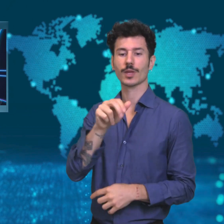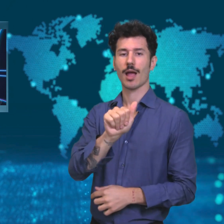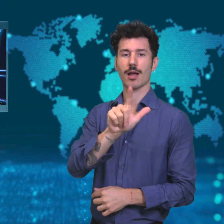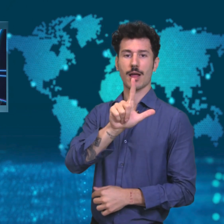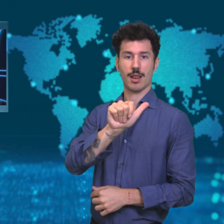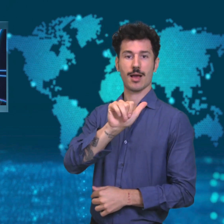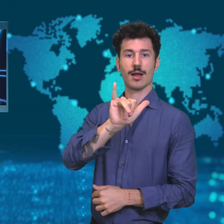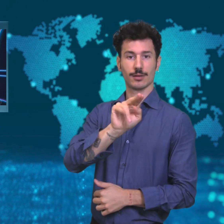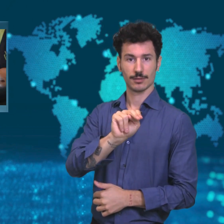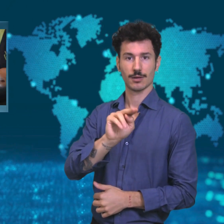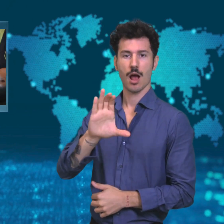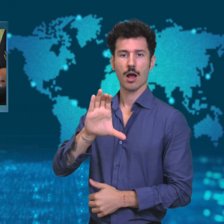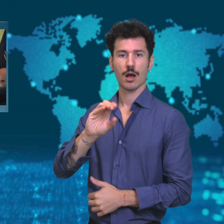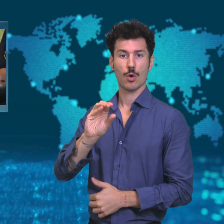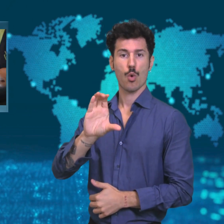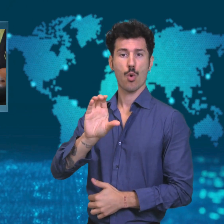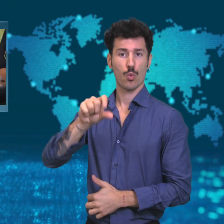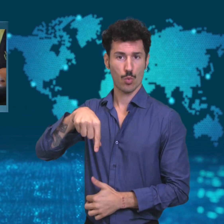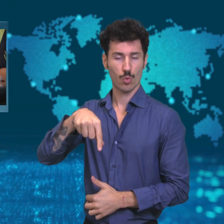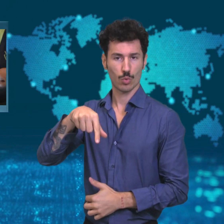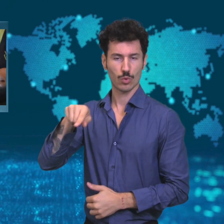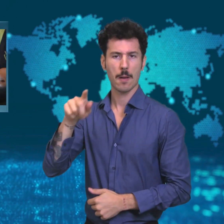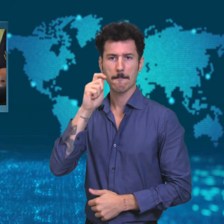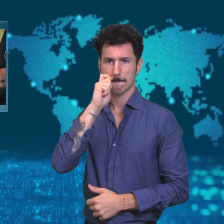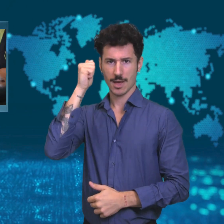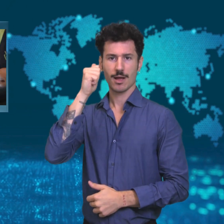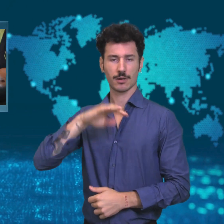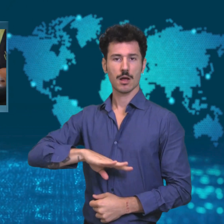Alain Cocq, a 57-year-old man,